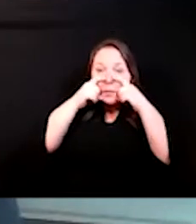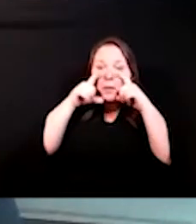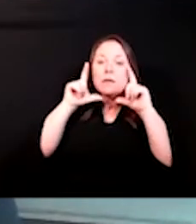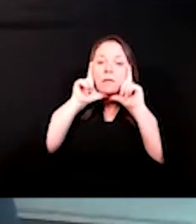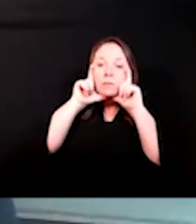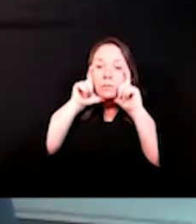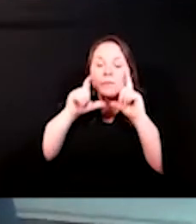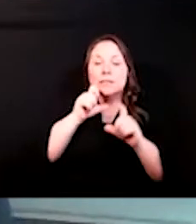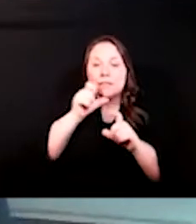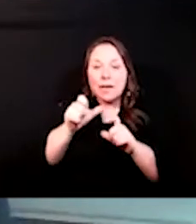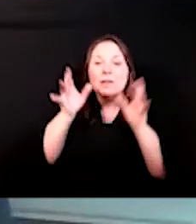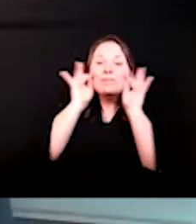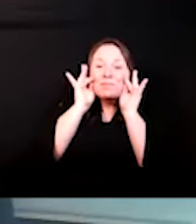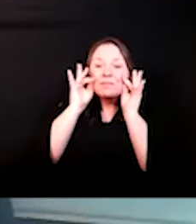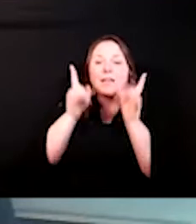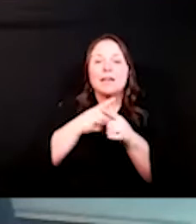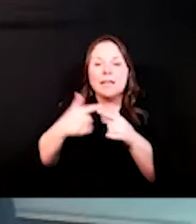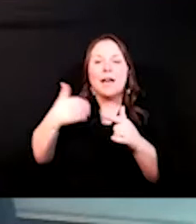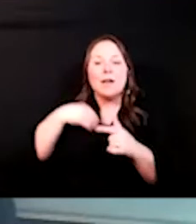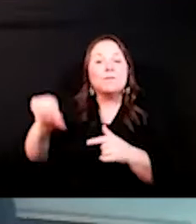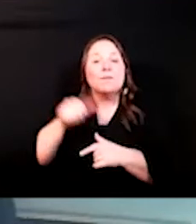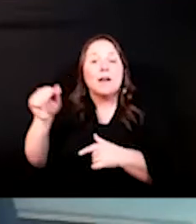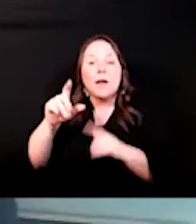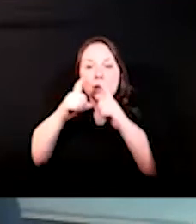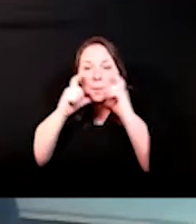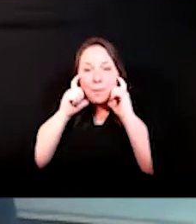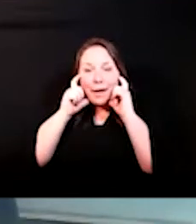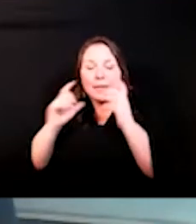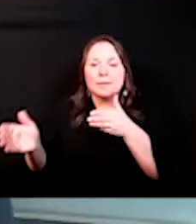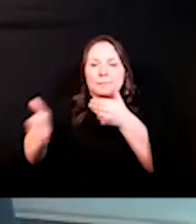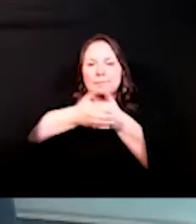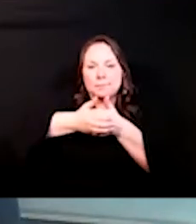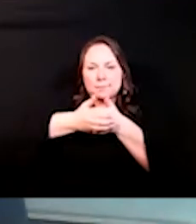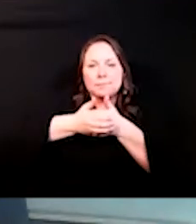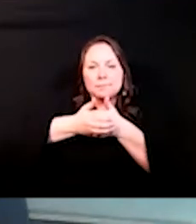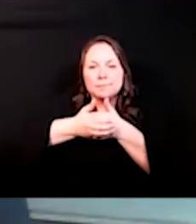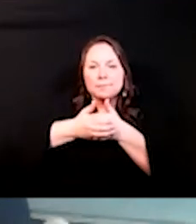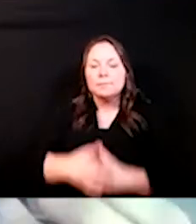FIRST AND IF YOU DON'T HAVE A TIGHT FIT WITH A DISPOSABLE